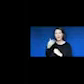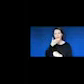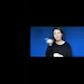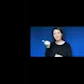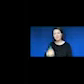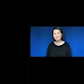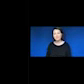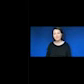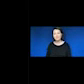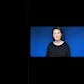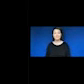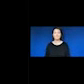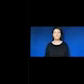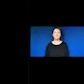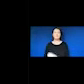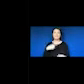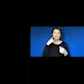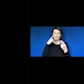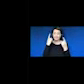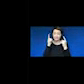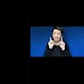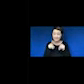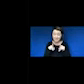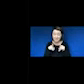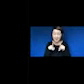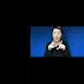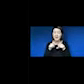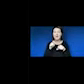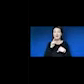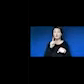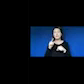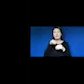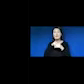I agree being in a job seeker's comfortable environment is important.